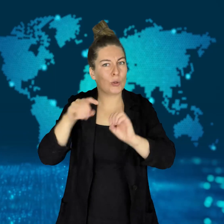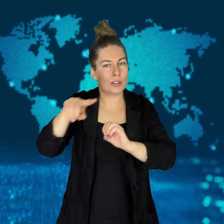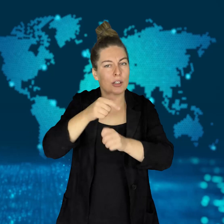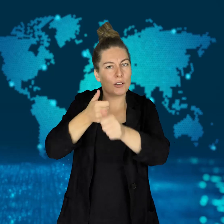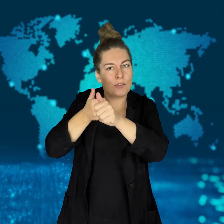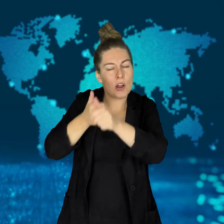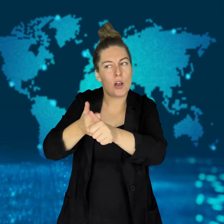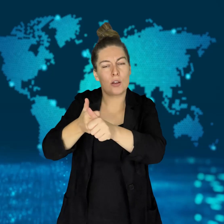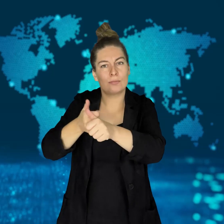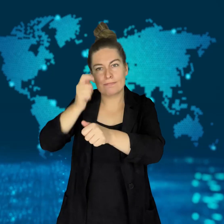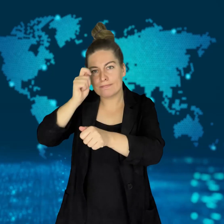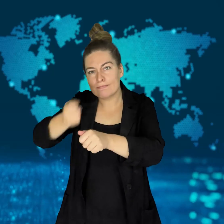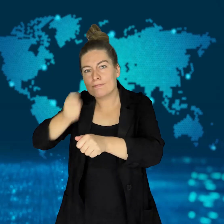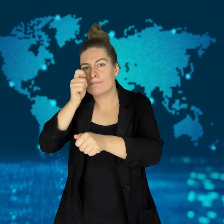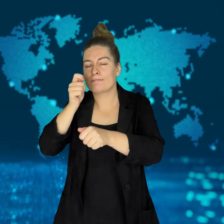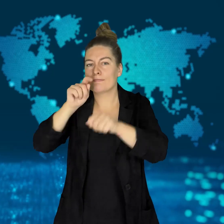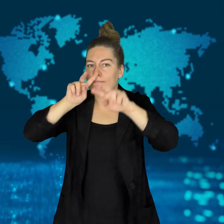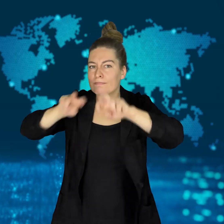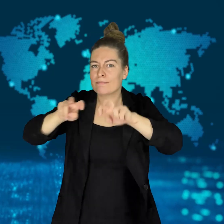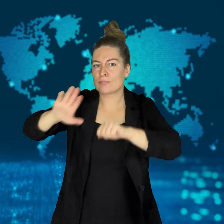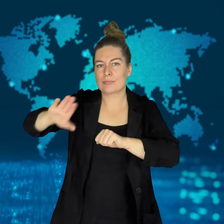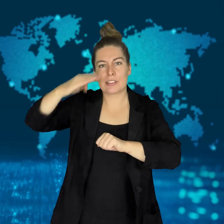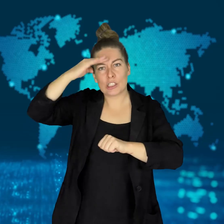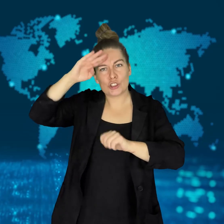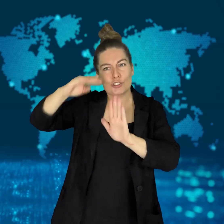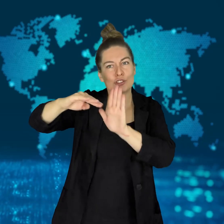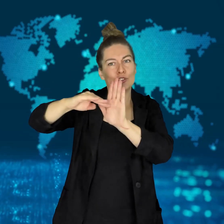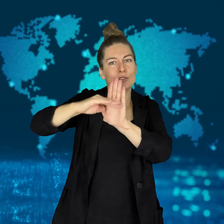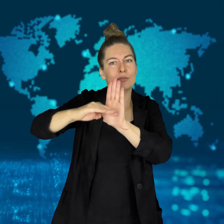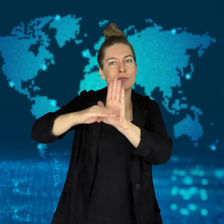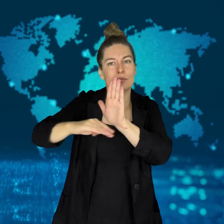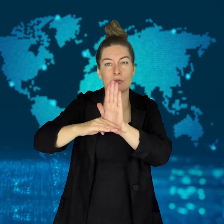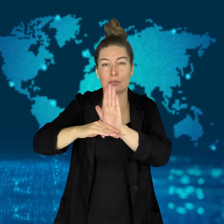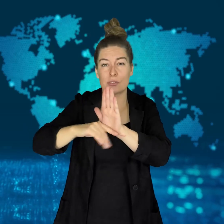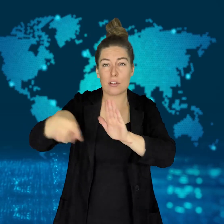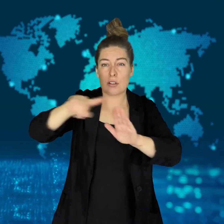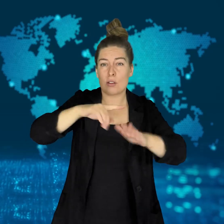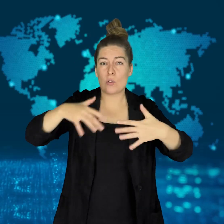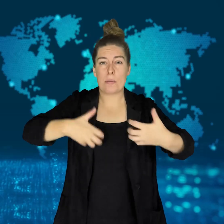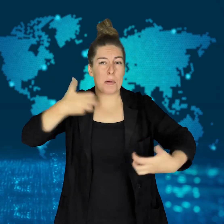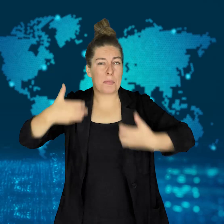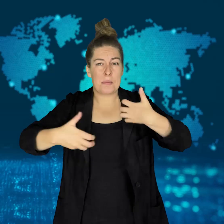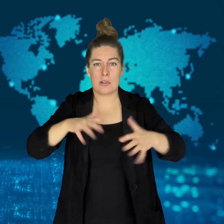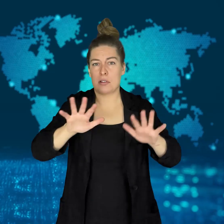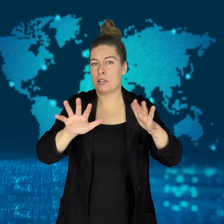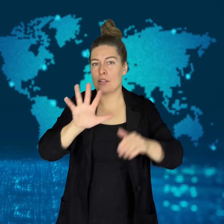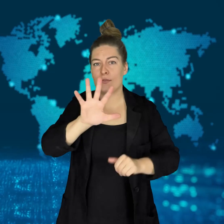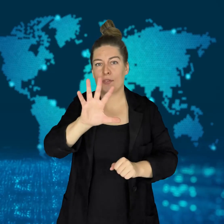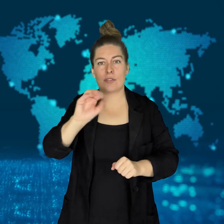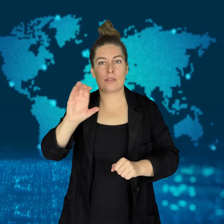In his statement following the riot, Ireland's Prime Minister said that